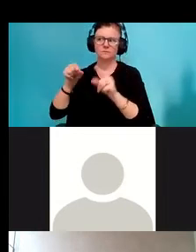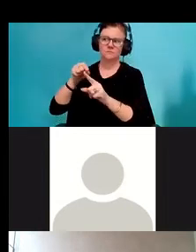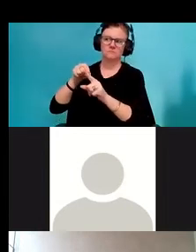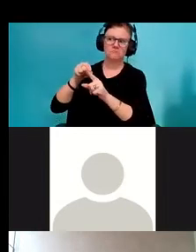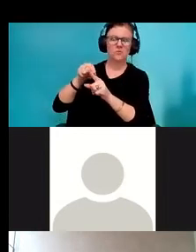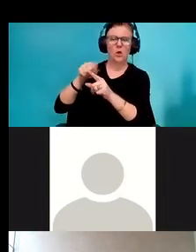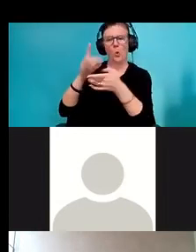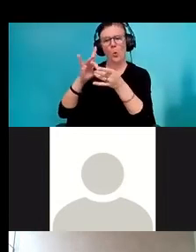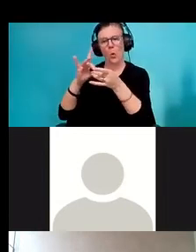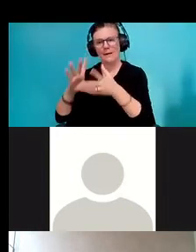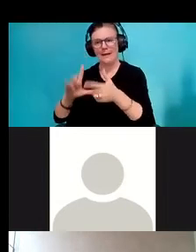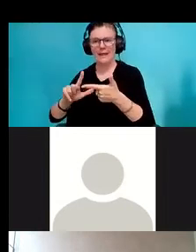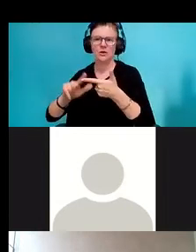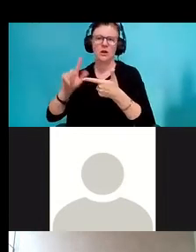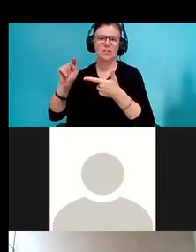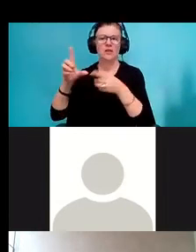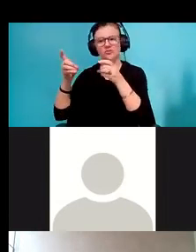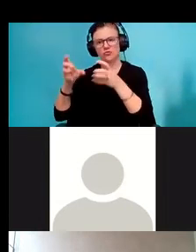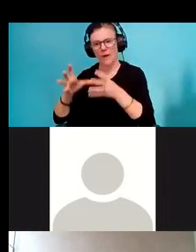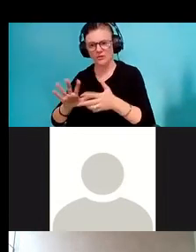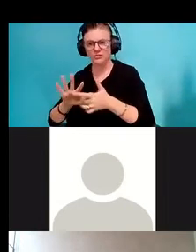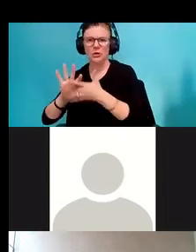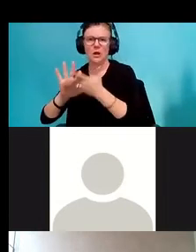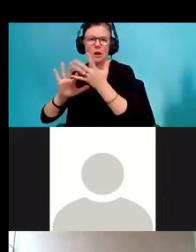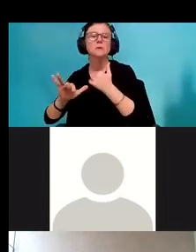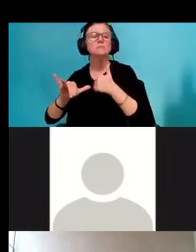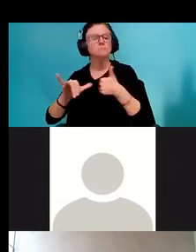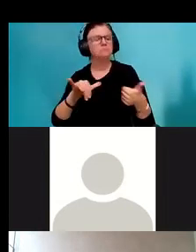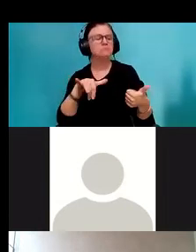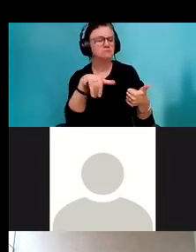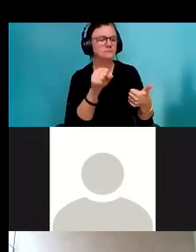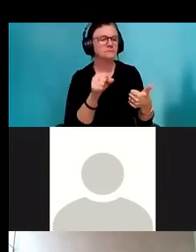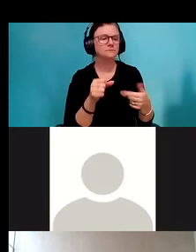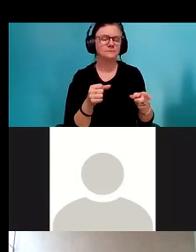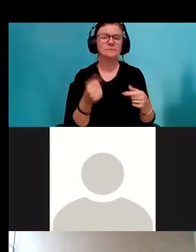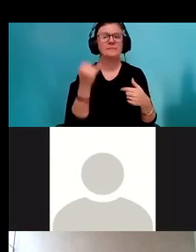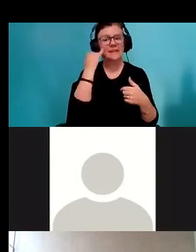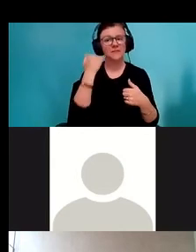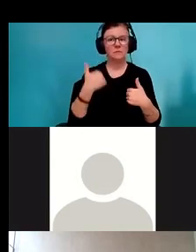And is probably a good idea, if you do say I, I would say--